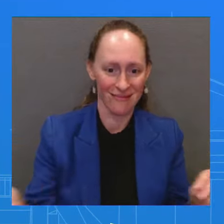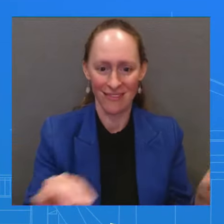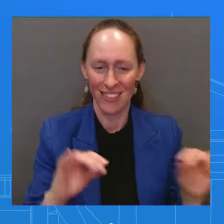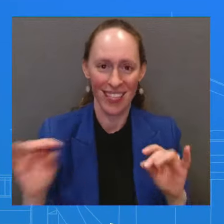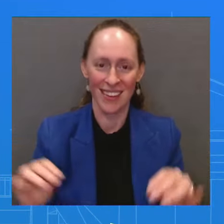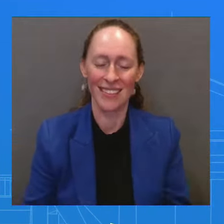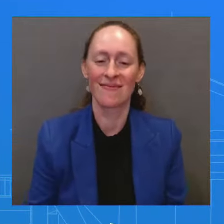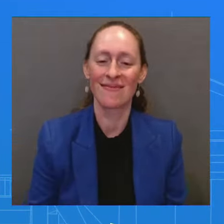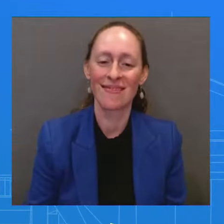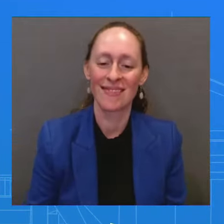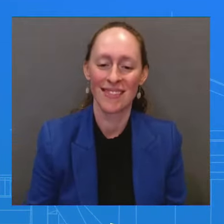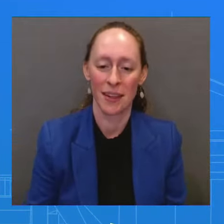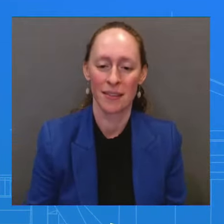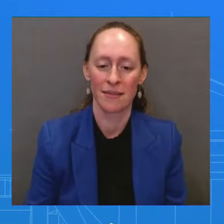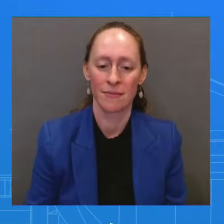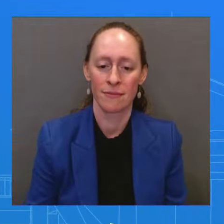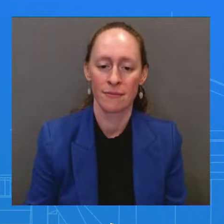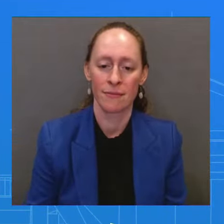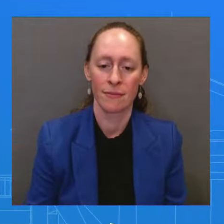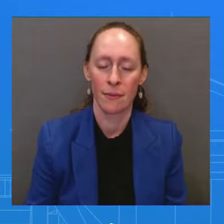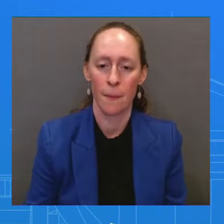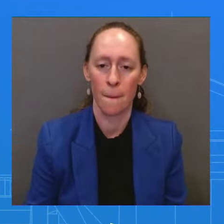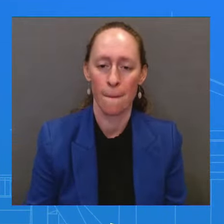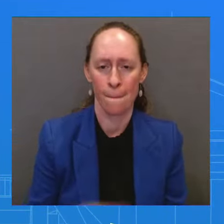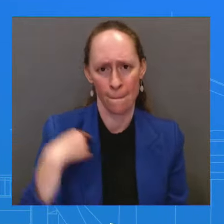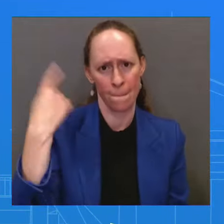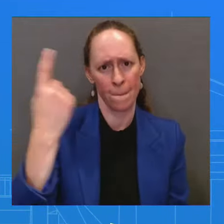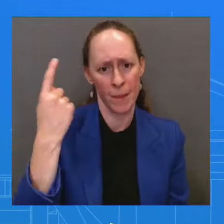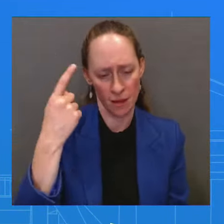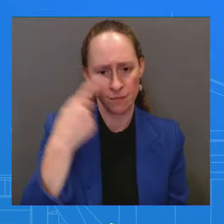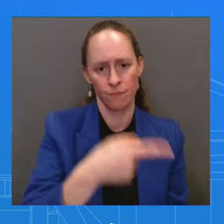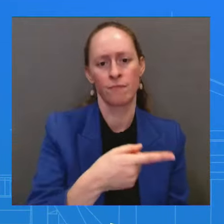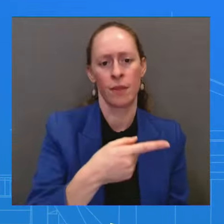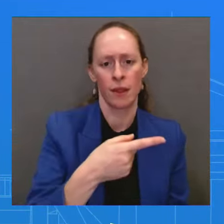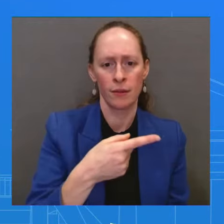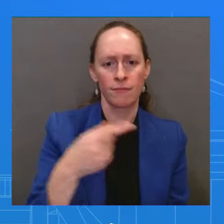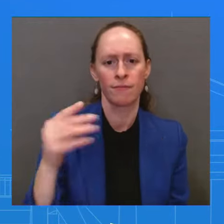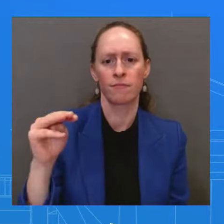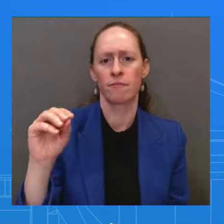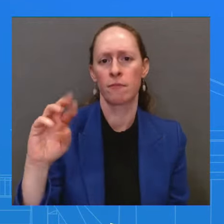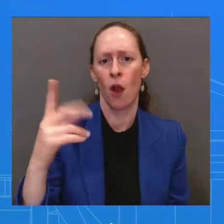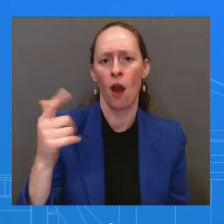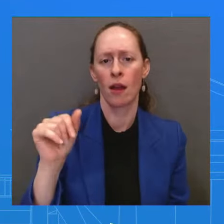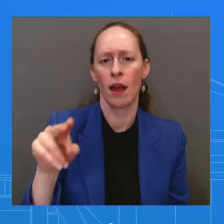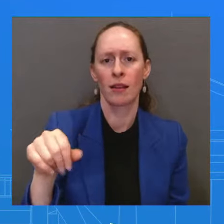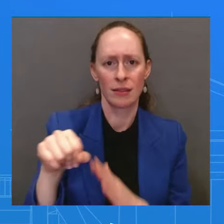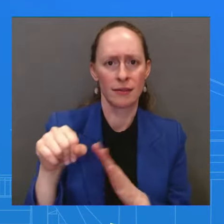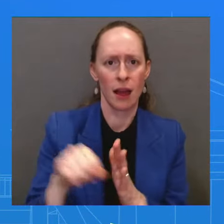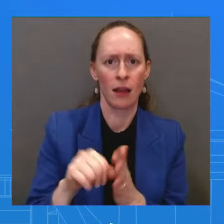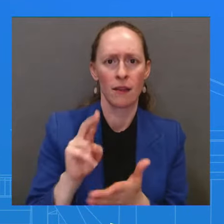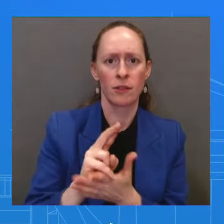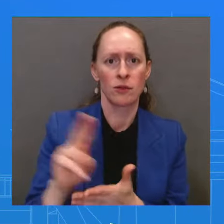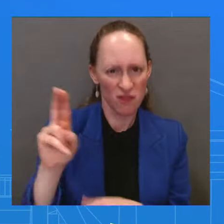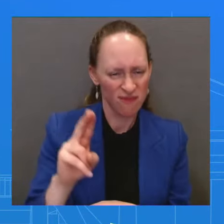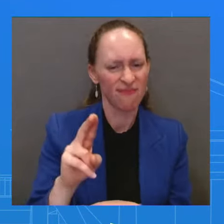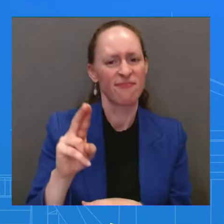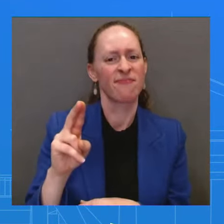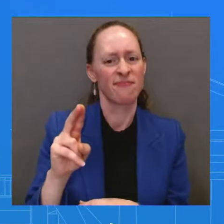that occurred on Morgan State University? While details are still emerging, it has raised concerns about security on HBCU campuses --